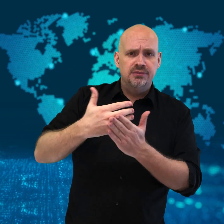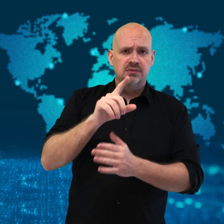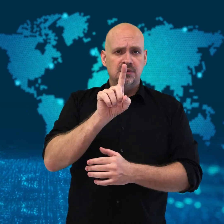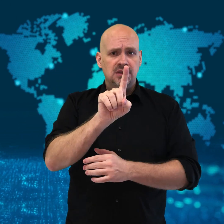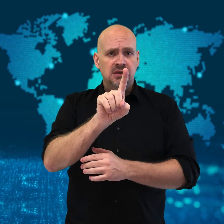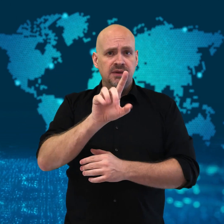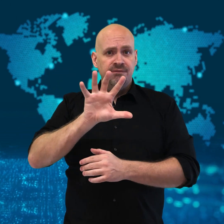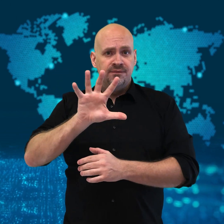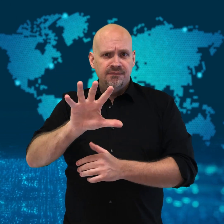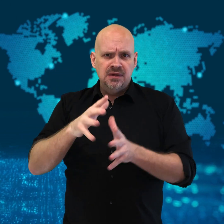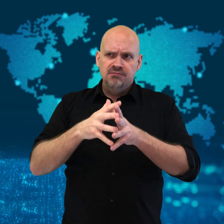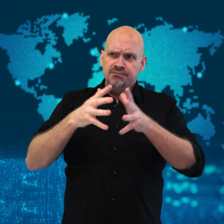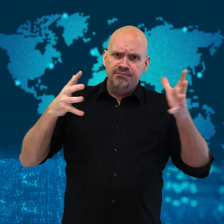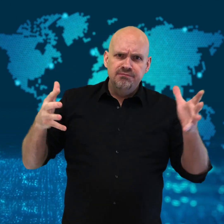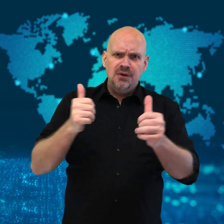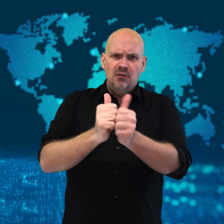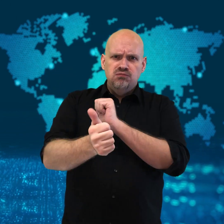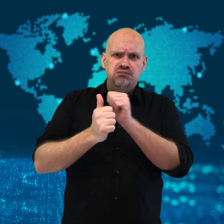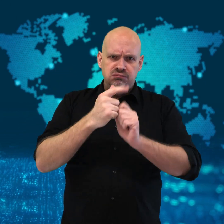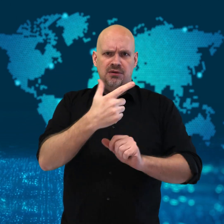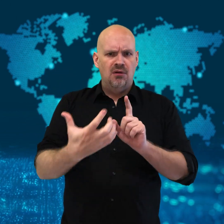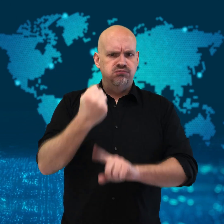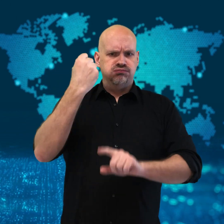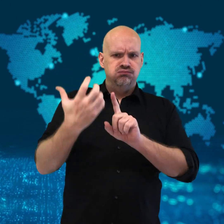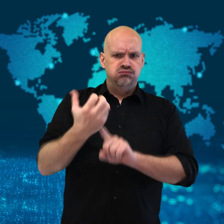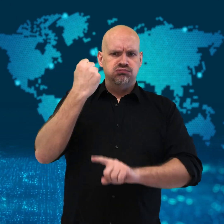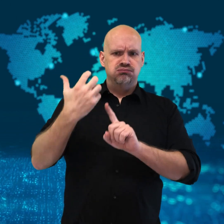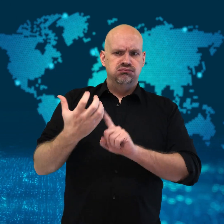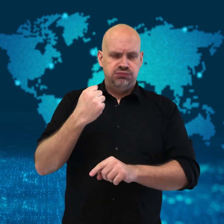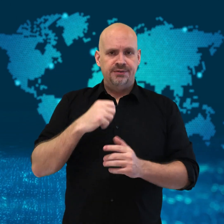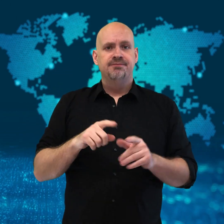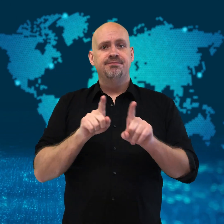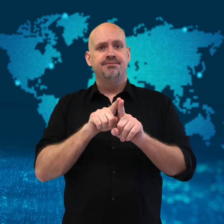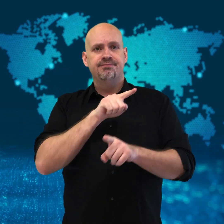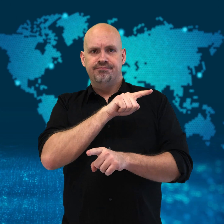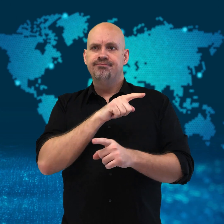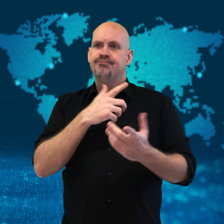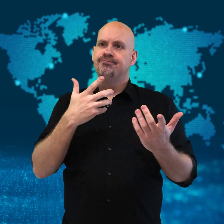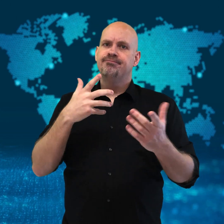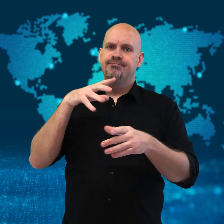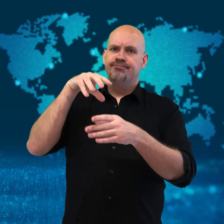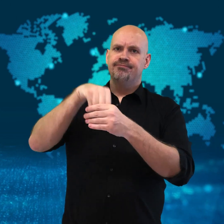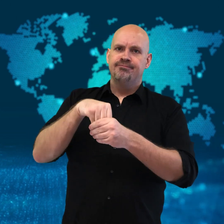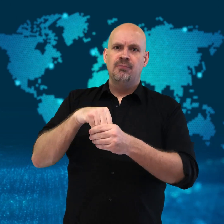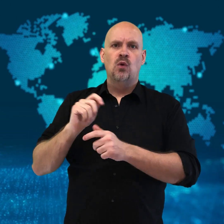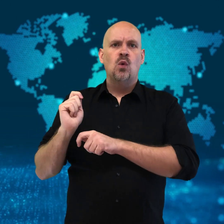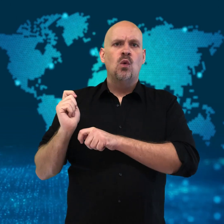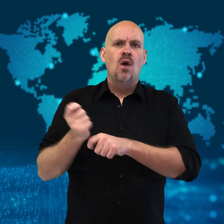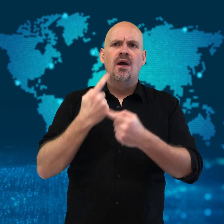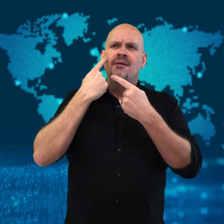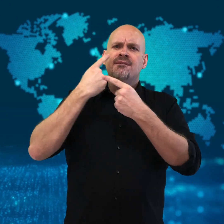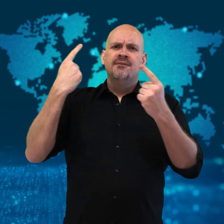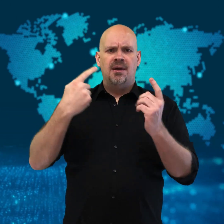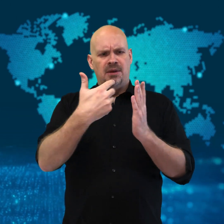Woods has won 15 major golf championships and is a member of